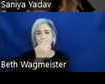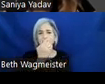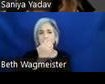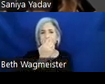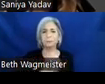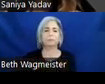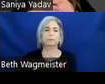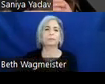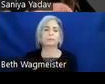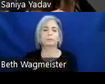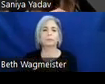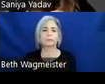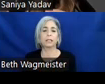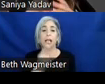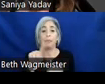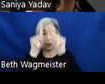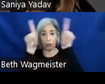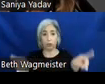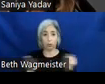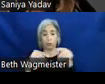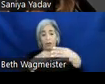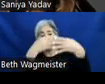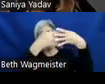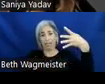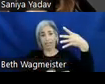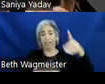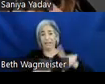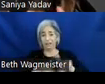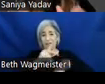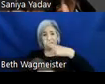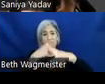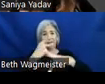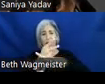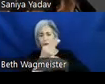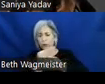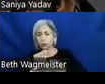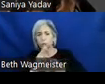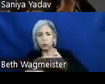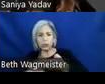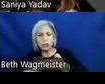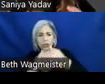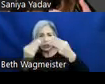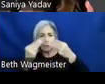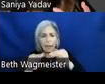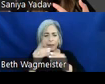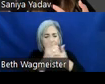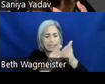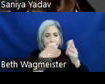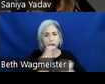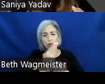So, on the screen we have a list of different types of research methods designers use, industry,